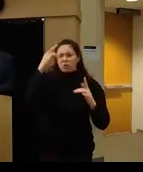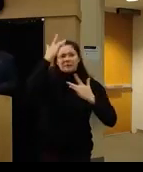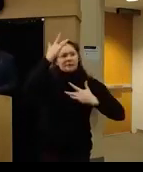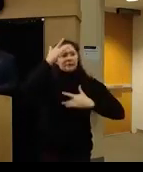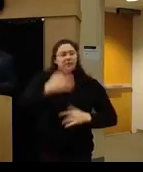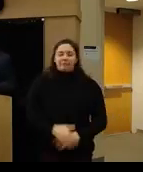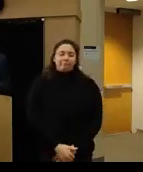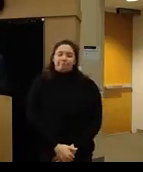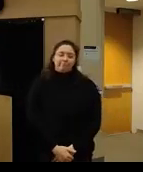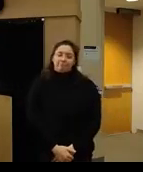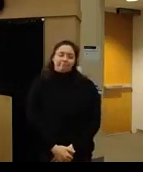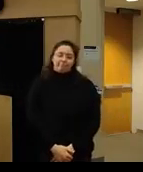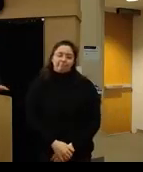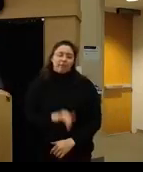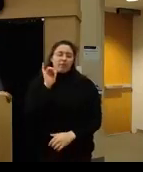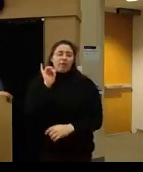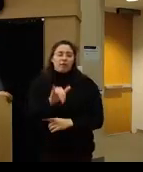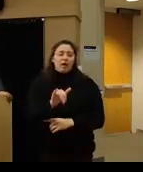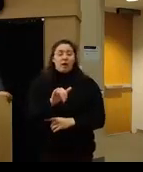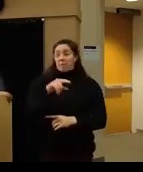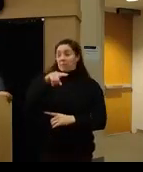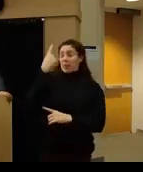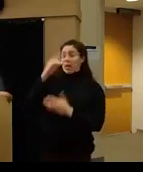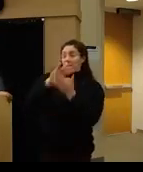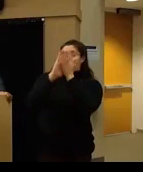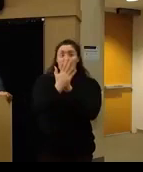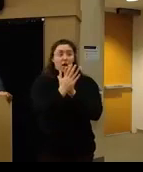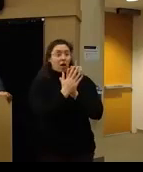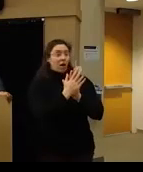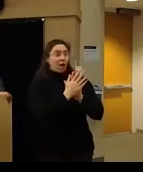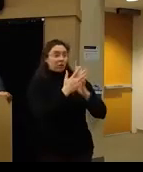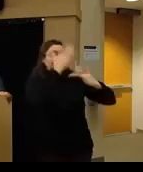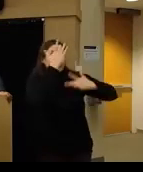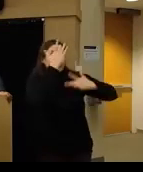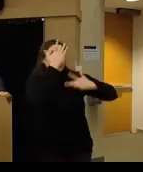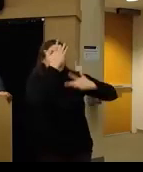and and that's the degree to which Blackness has been criminalized in terms of Psychiatry